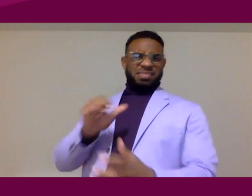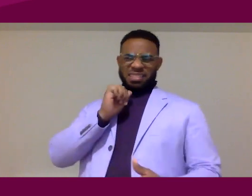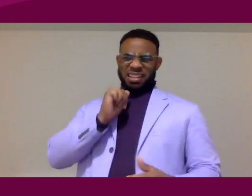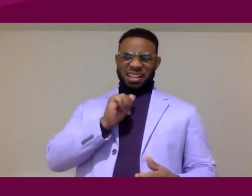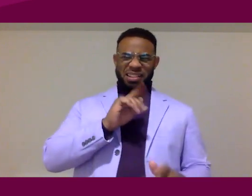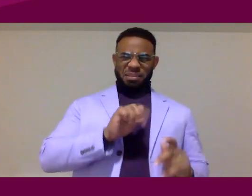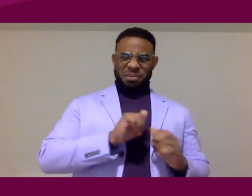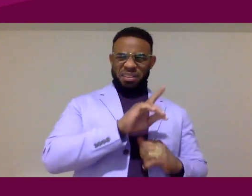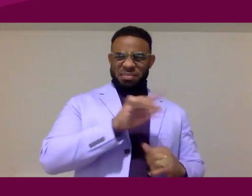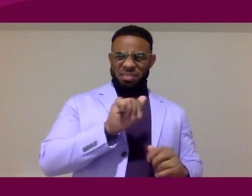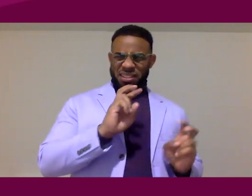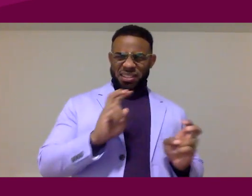issue.